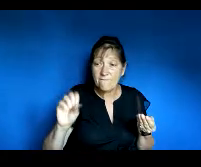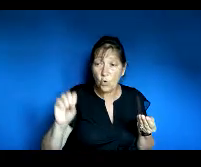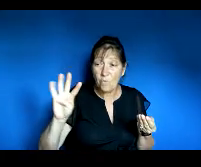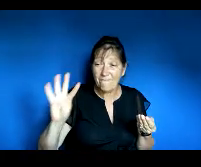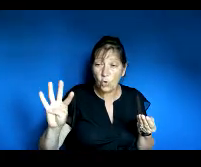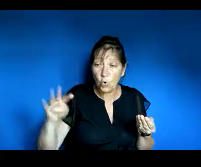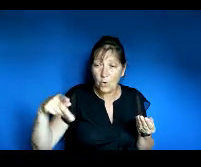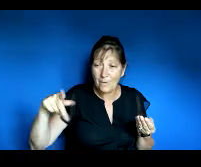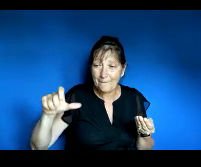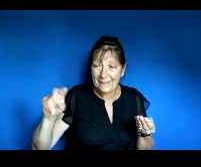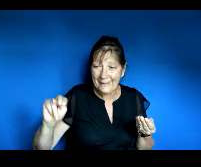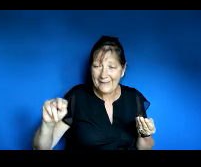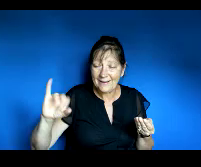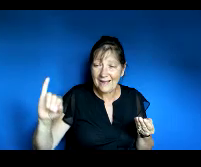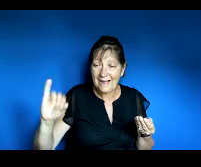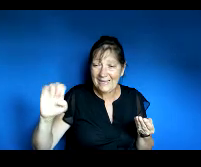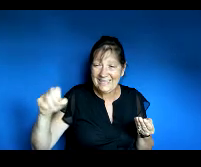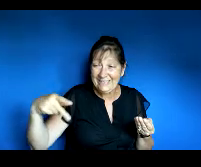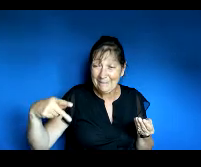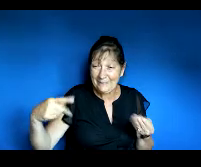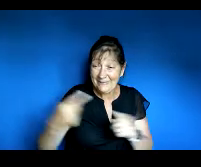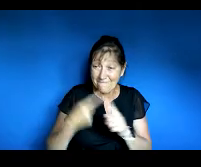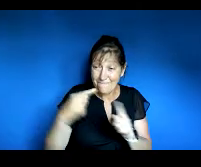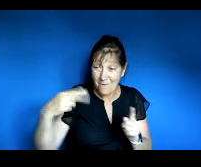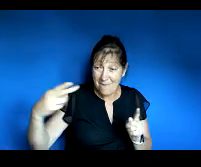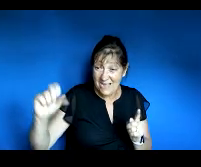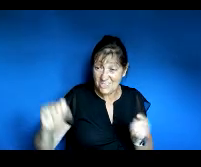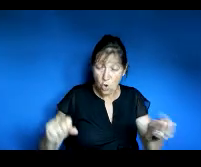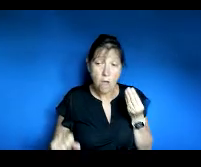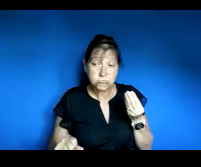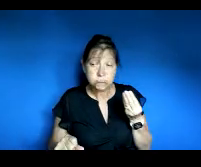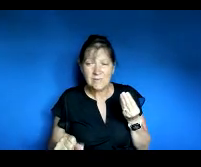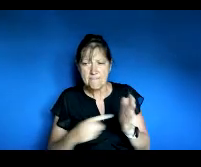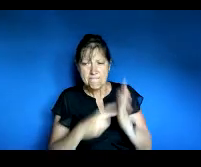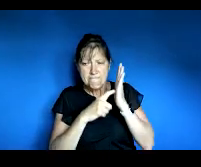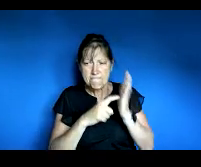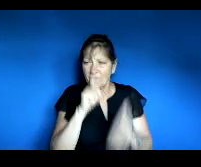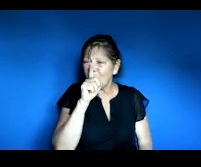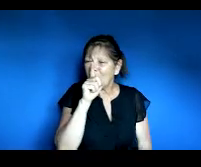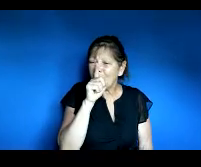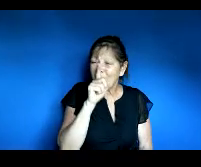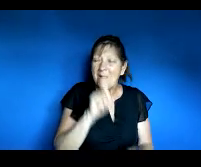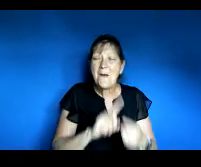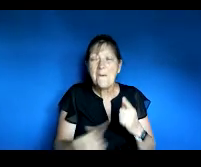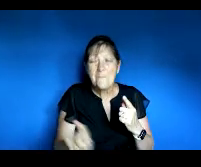that can be submitted, that's not required in any way, but it's always helpful to have an understanding of kind of what was provided